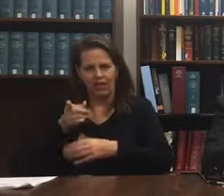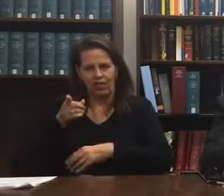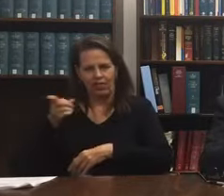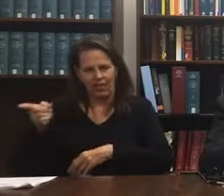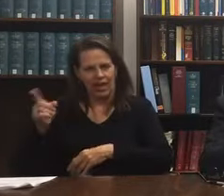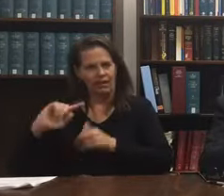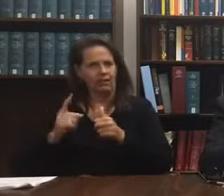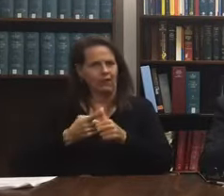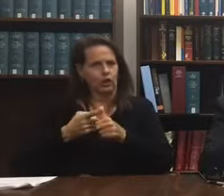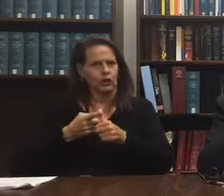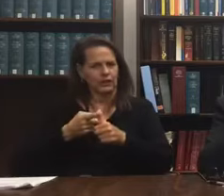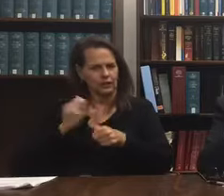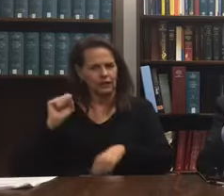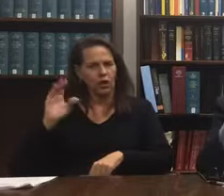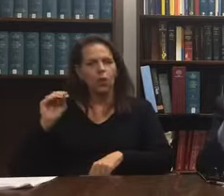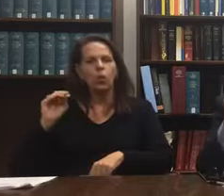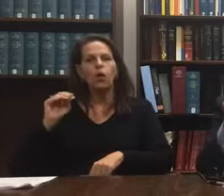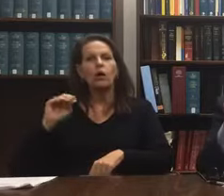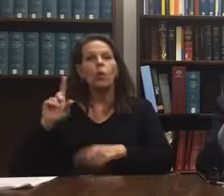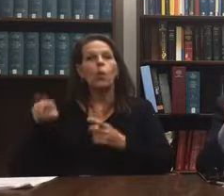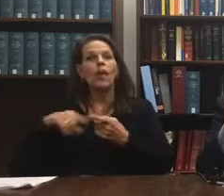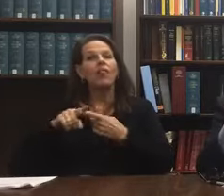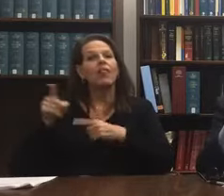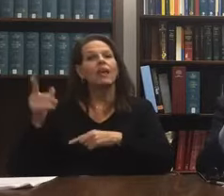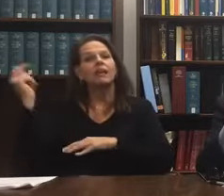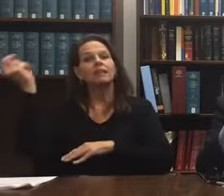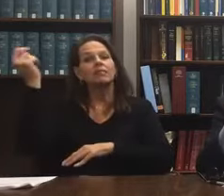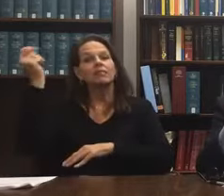so what you need to do when they're giving their testimony is pay attention